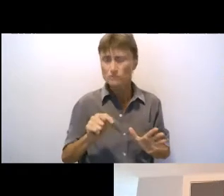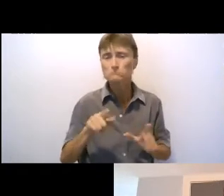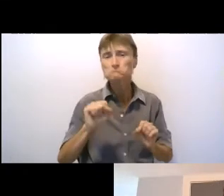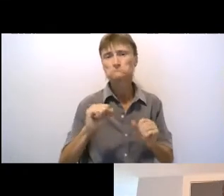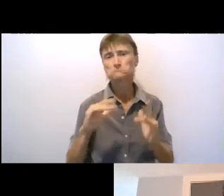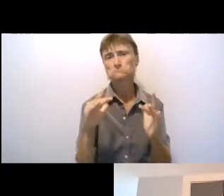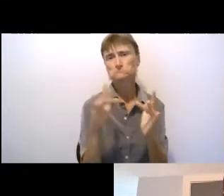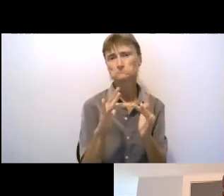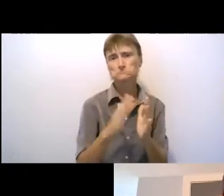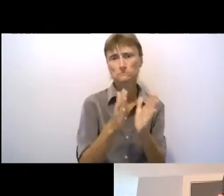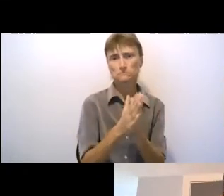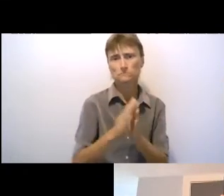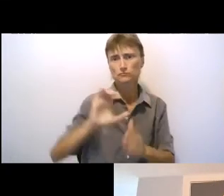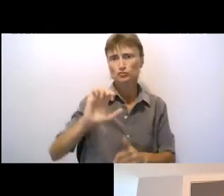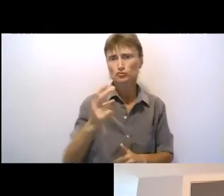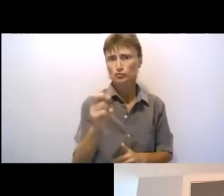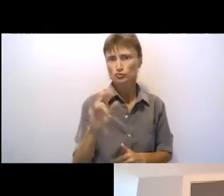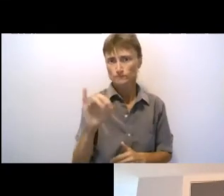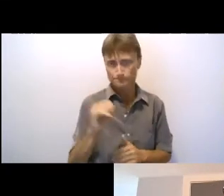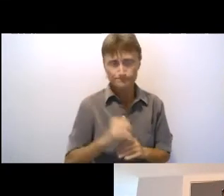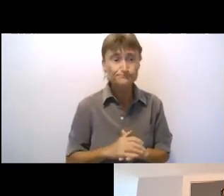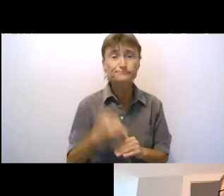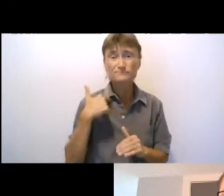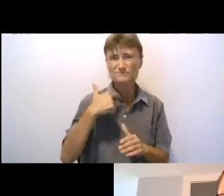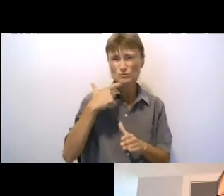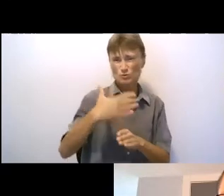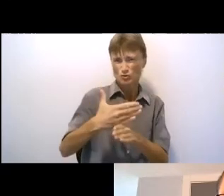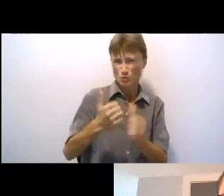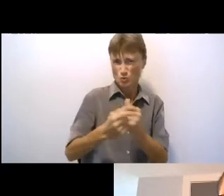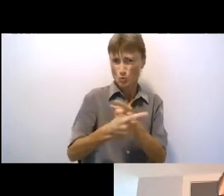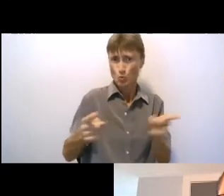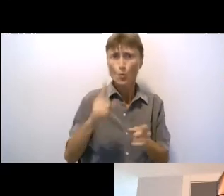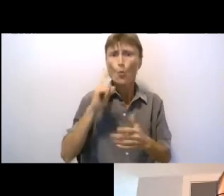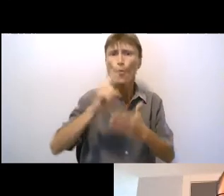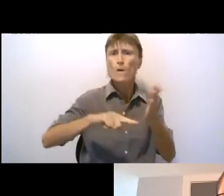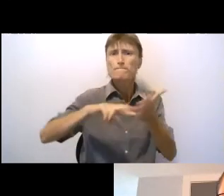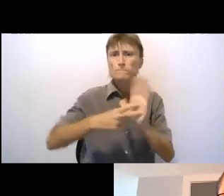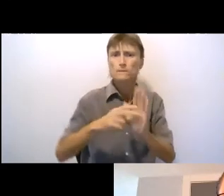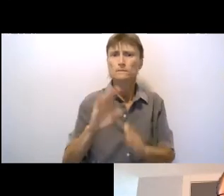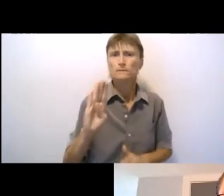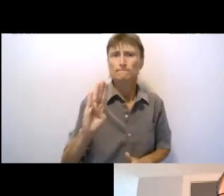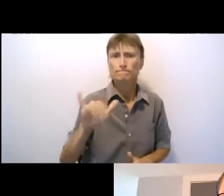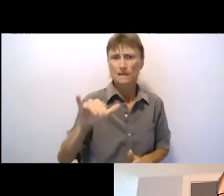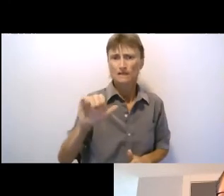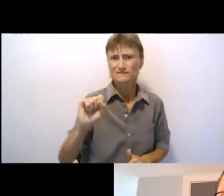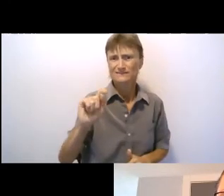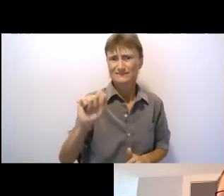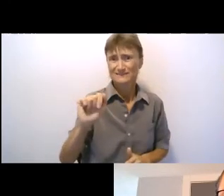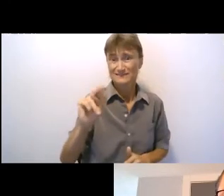here about what a bystander is and the bystander effect. Essentially, if you feel uncomfortable,